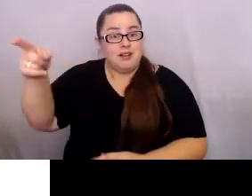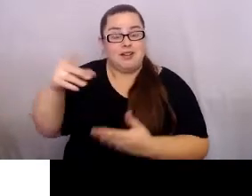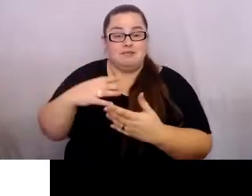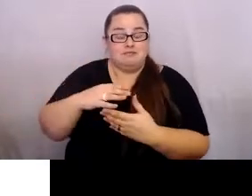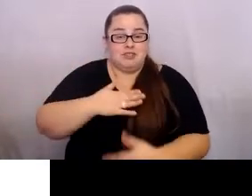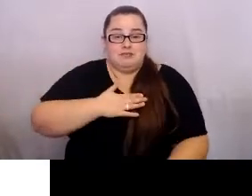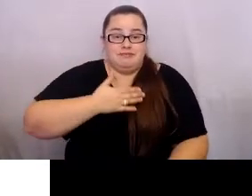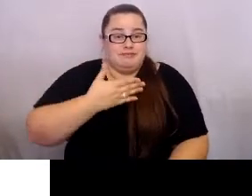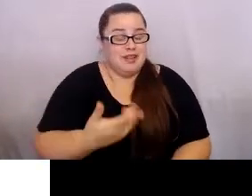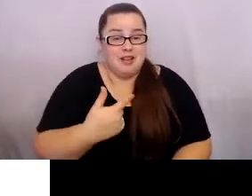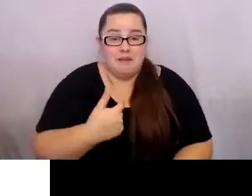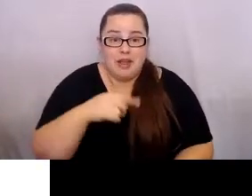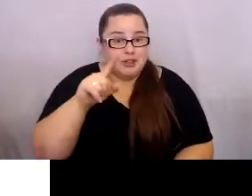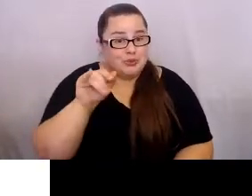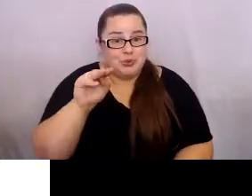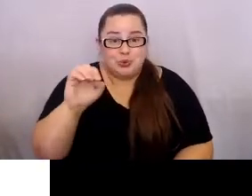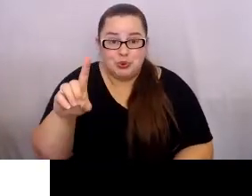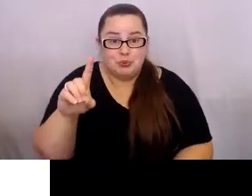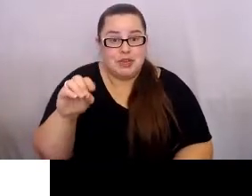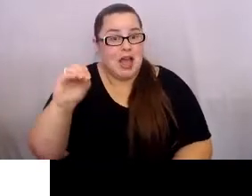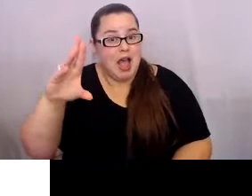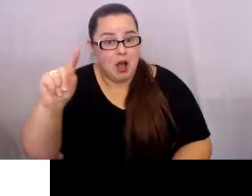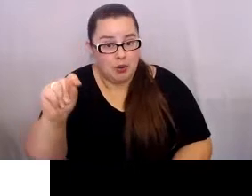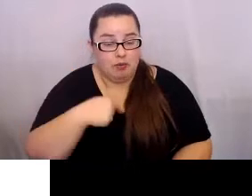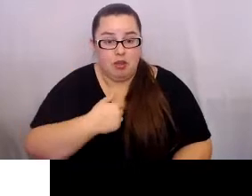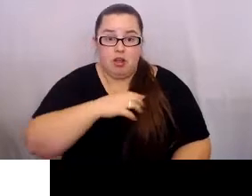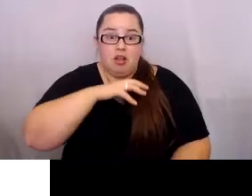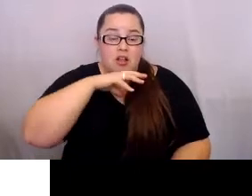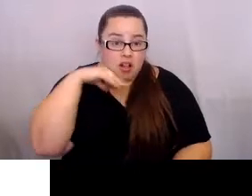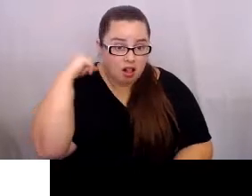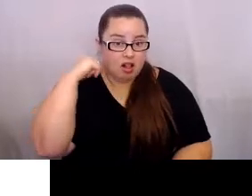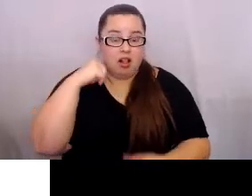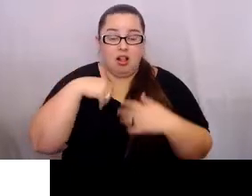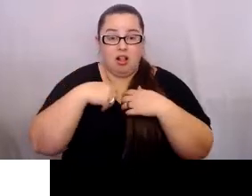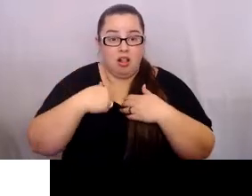And within the confines and agreements of the syllabus, was still able to work with students.